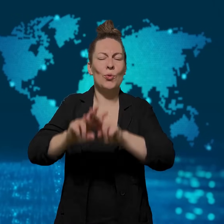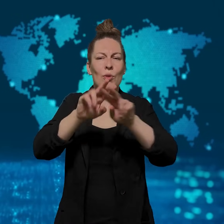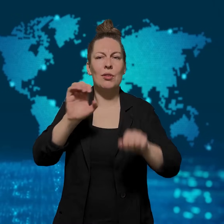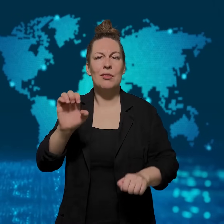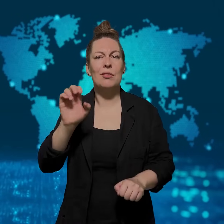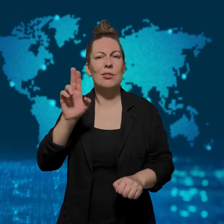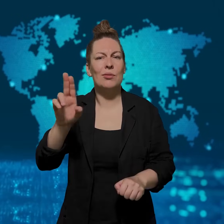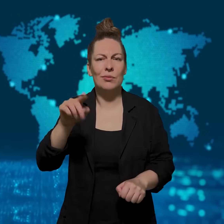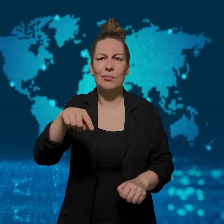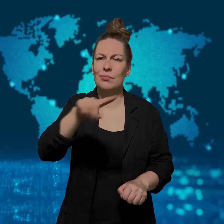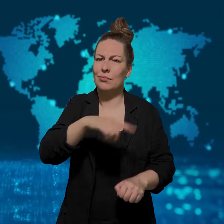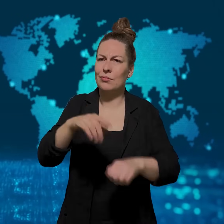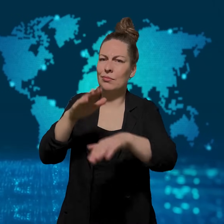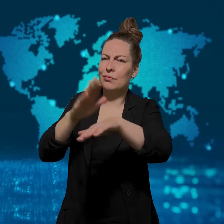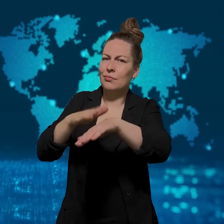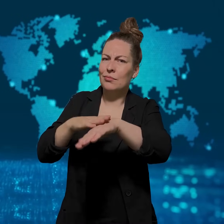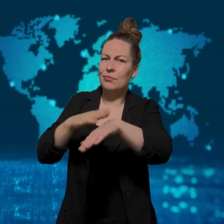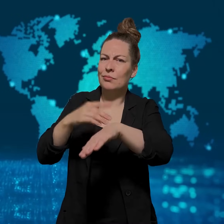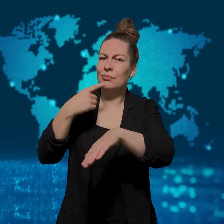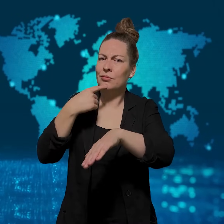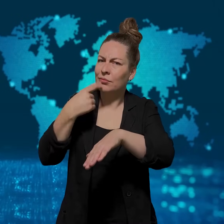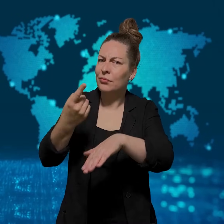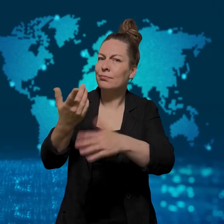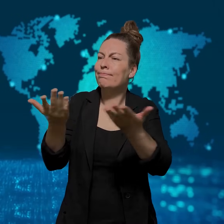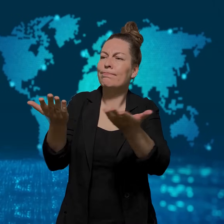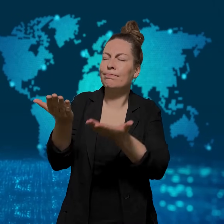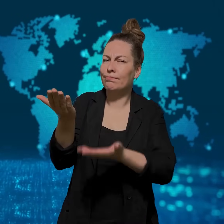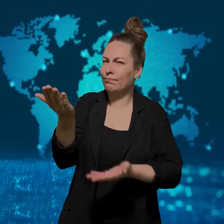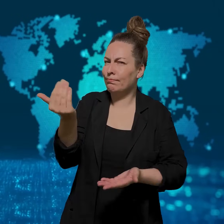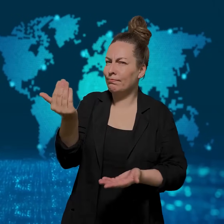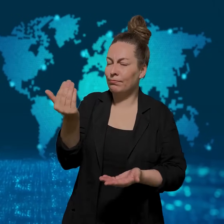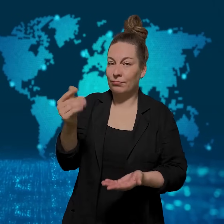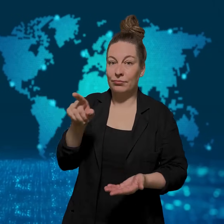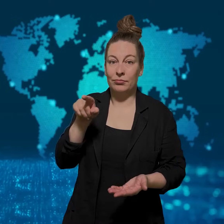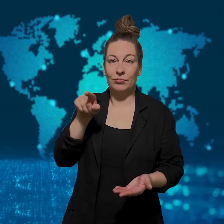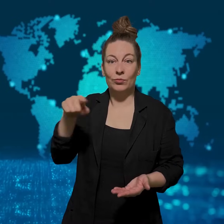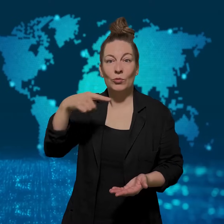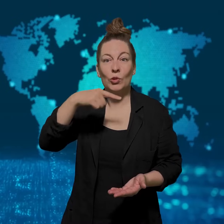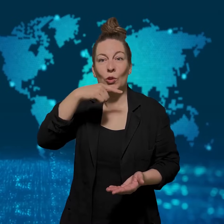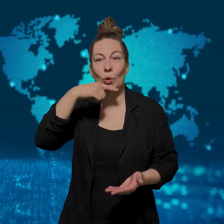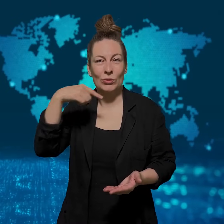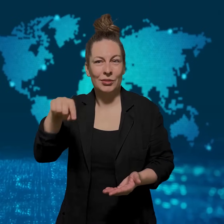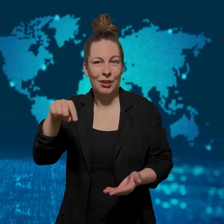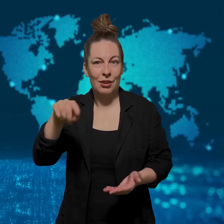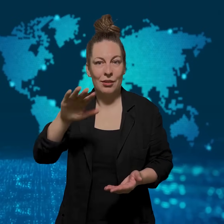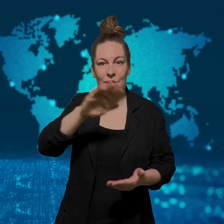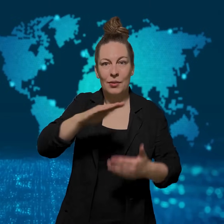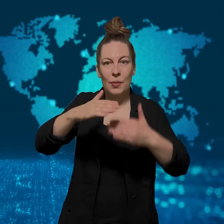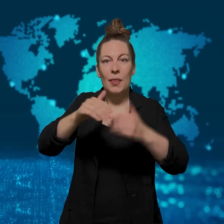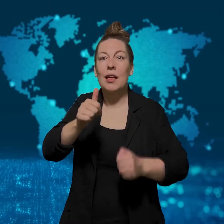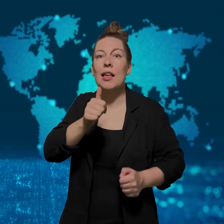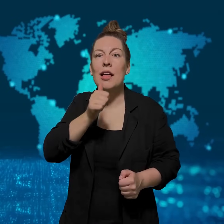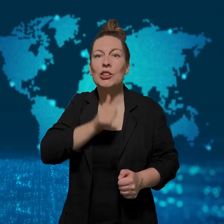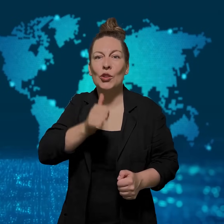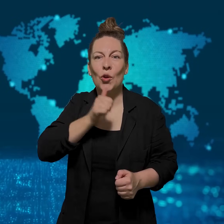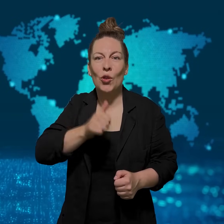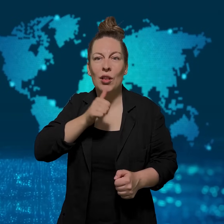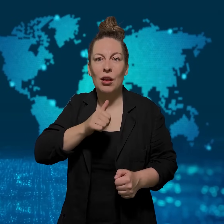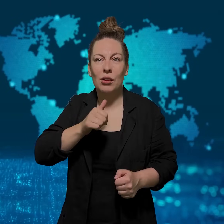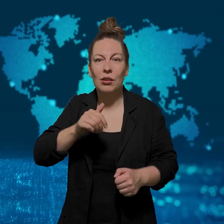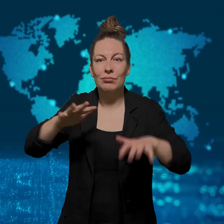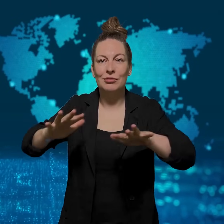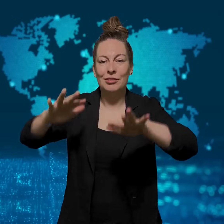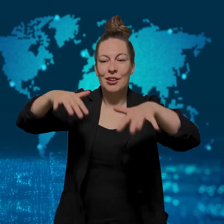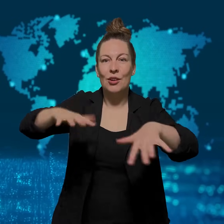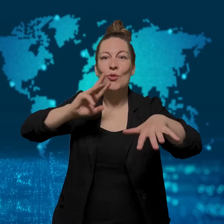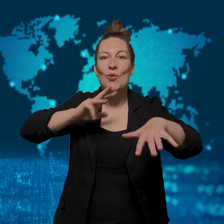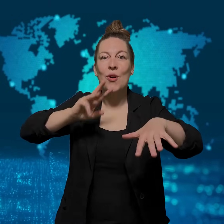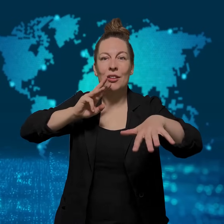target the navy, front-line, and oil industry.